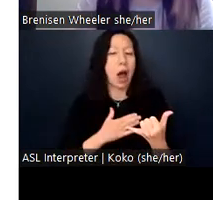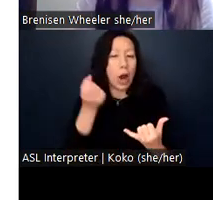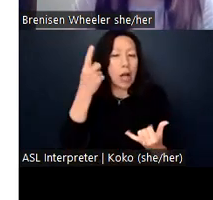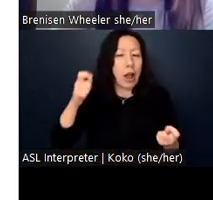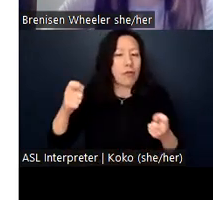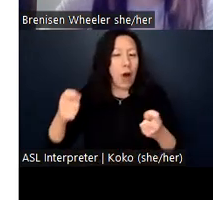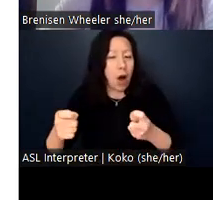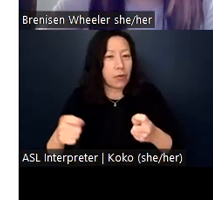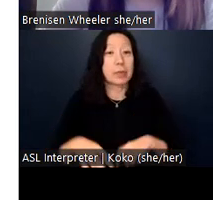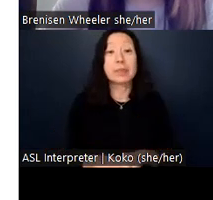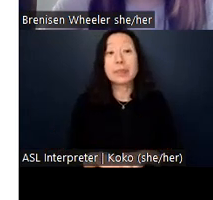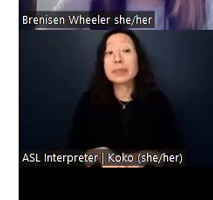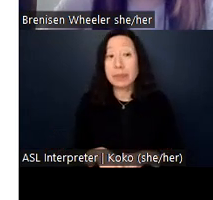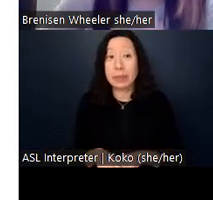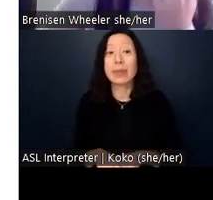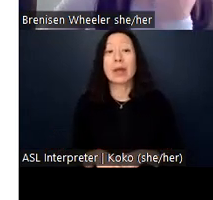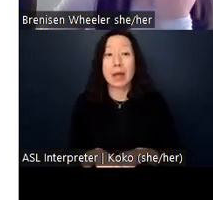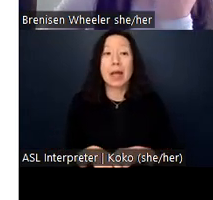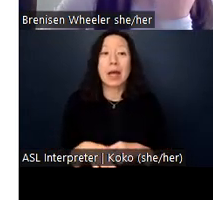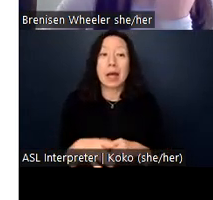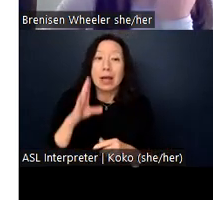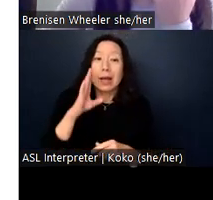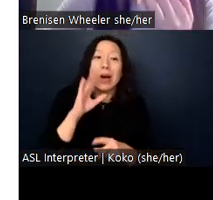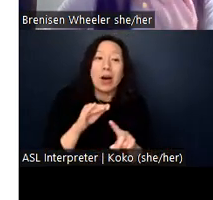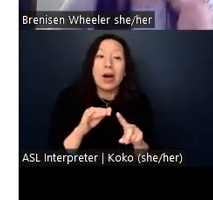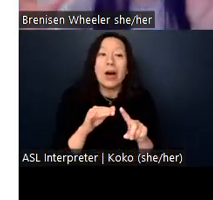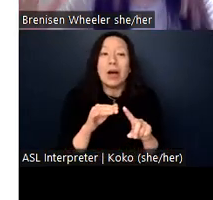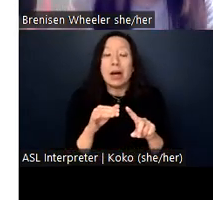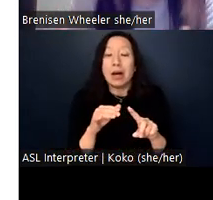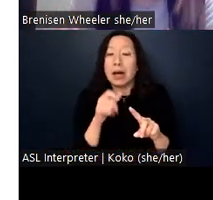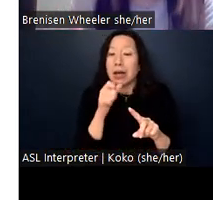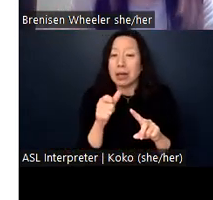12:17:07 happen, and if you see relationships, domestic bounce is a form of psychological